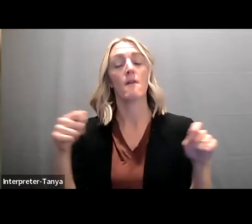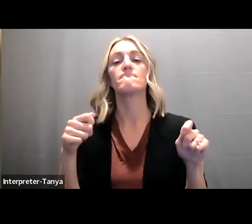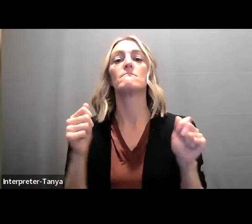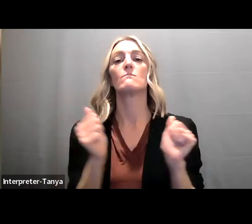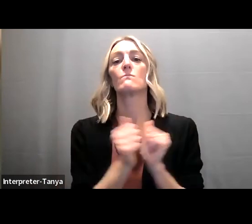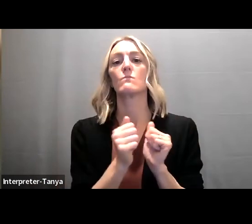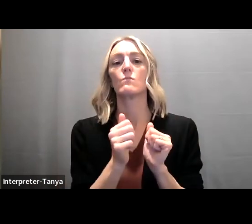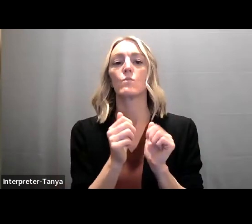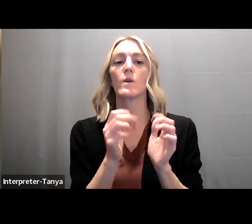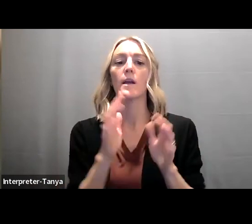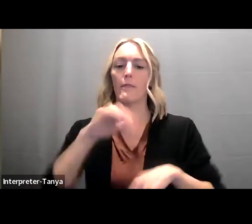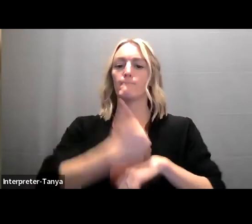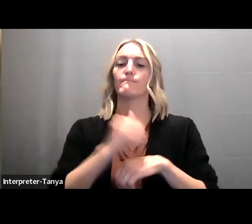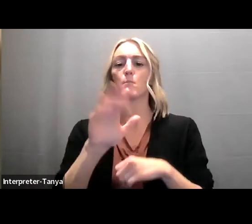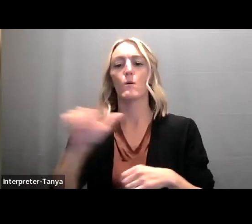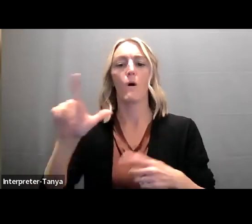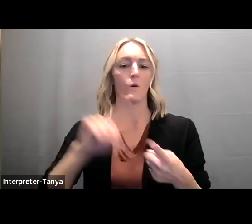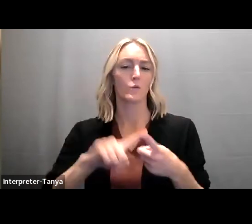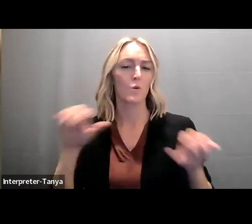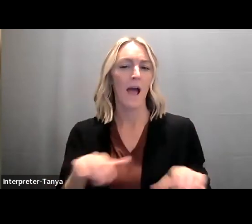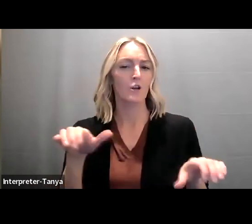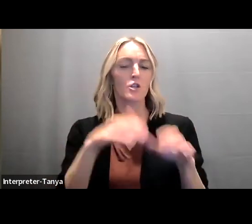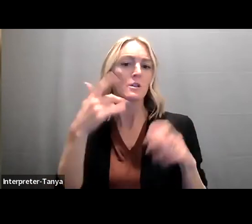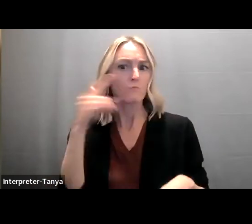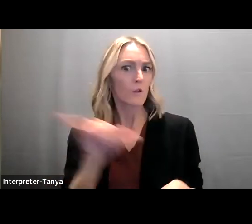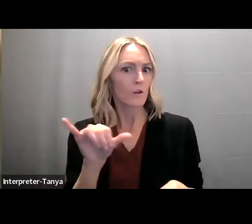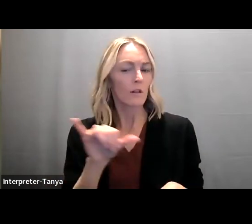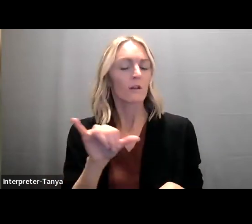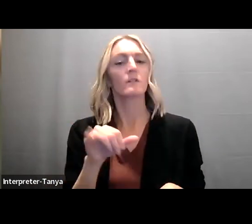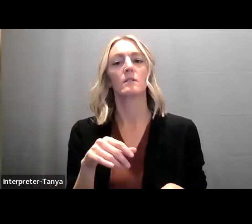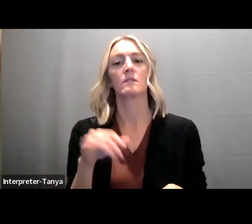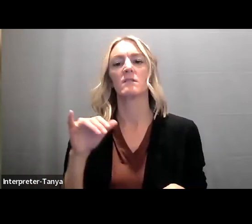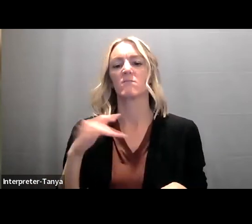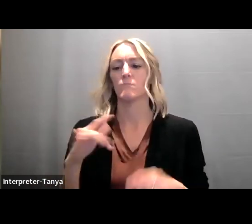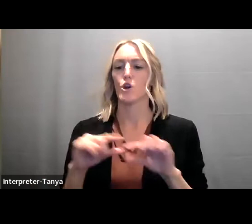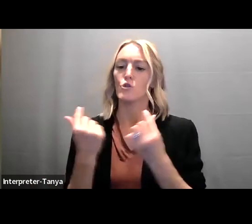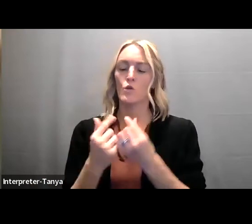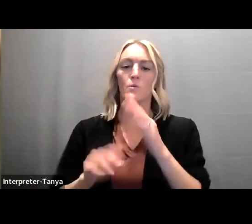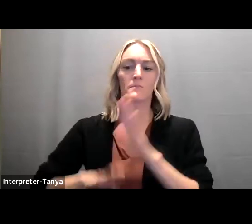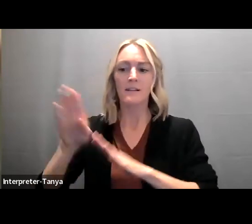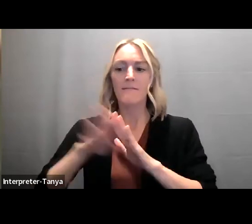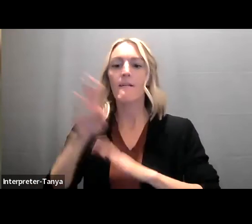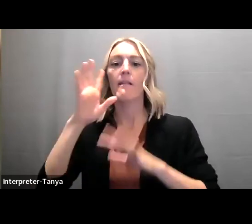to action and what that looks like. That is a group developed and decided decision.